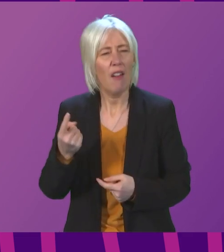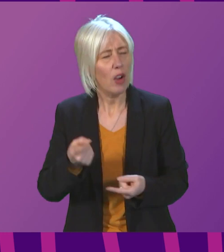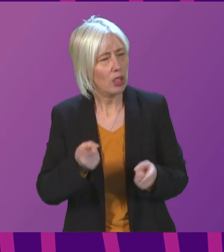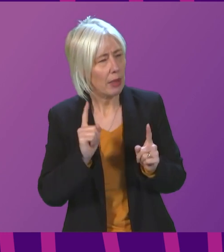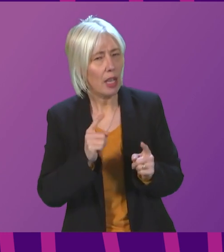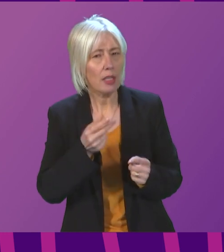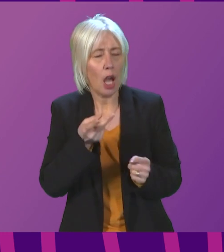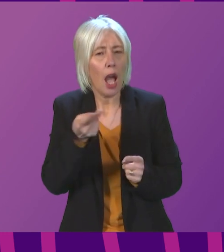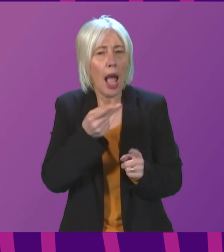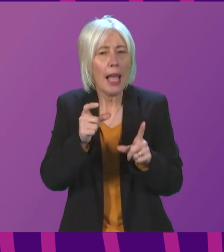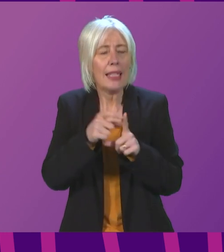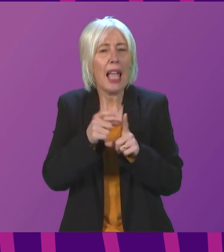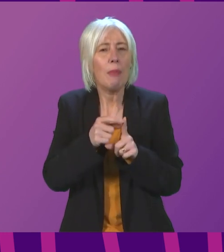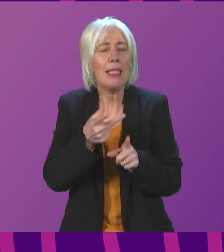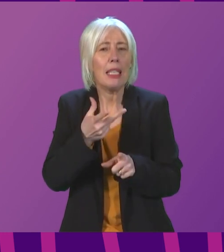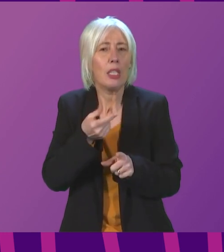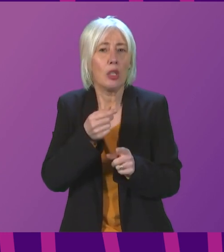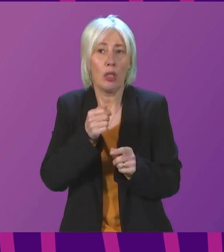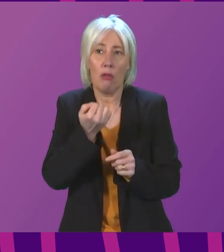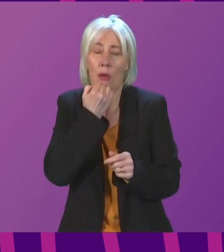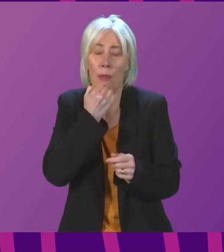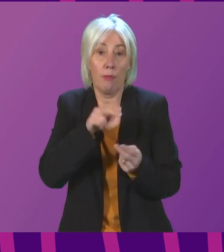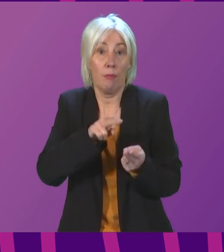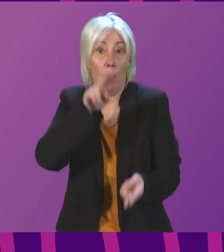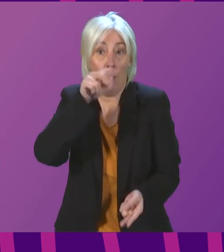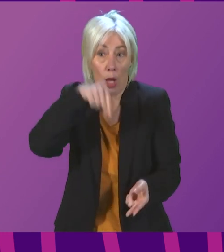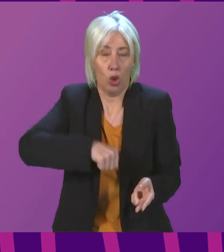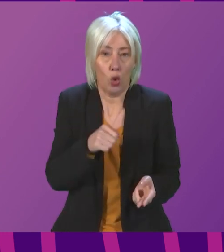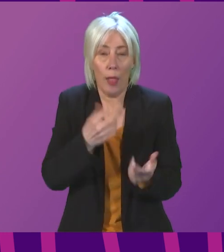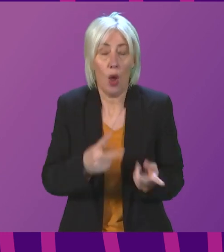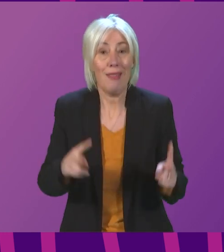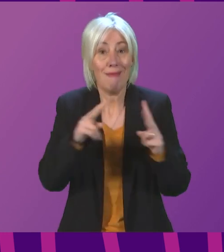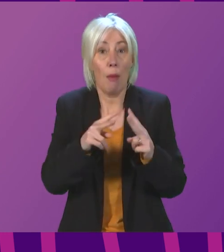Diabetes rates are rapidly increasing across Scotland, with diagnoses more than doubling in the past 20 years.